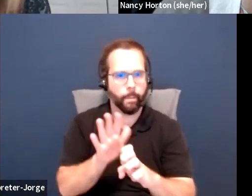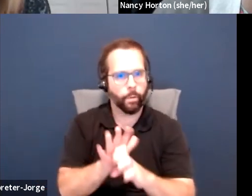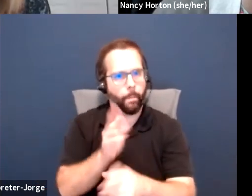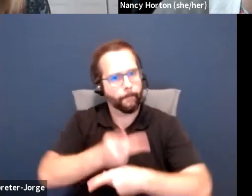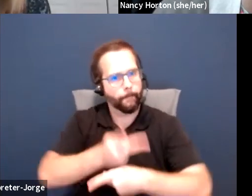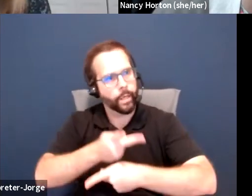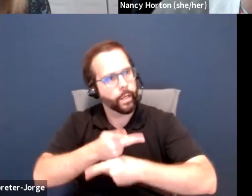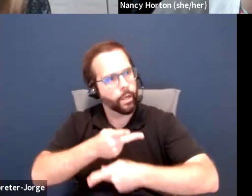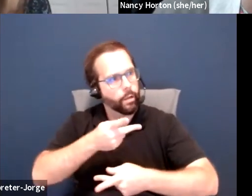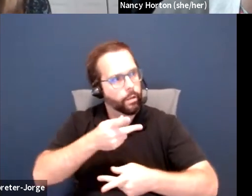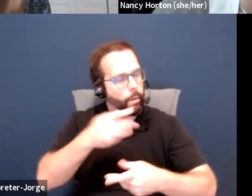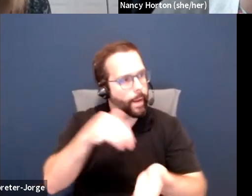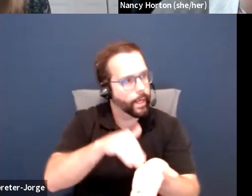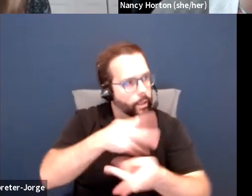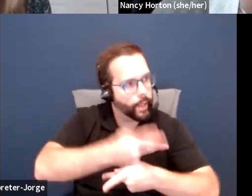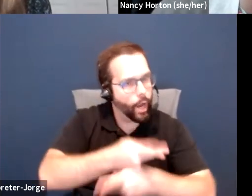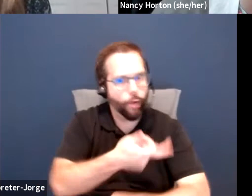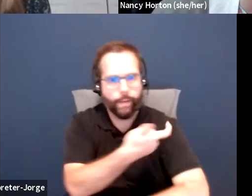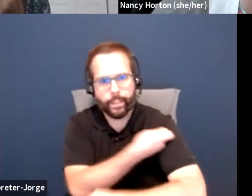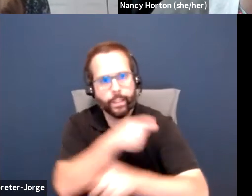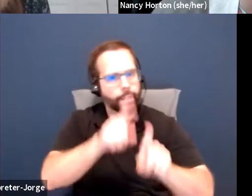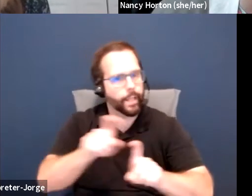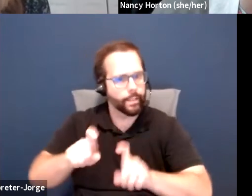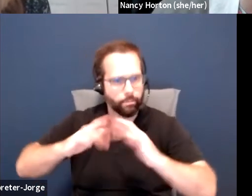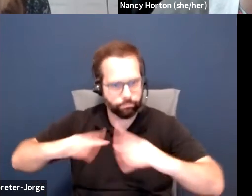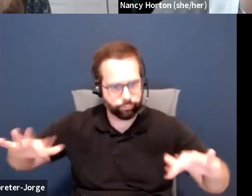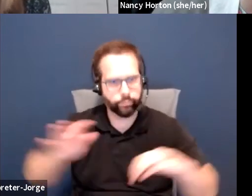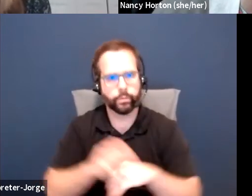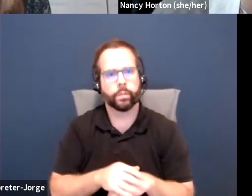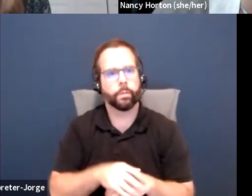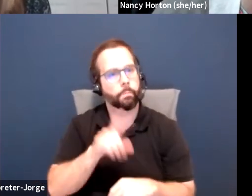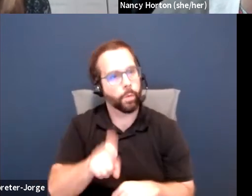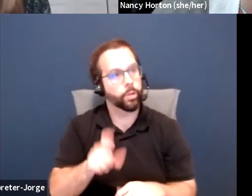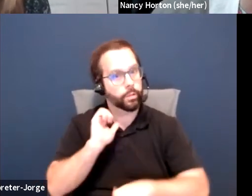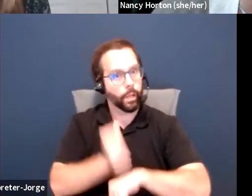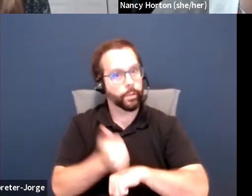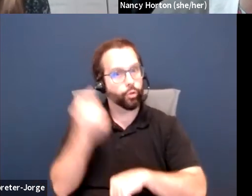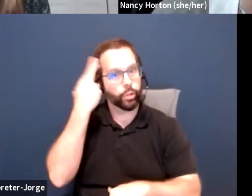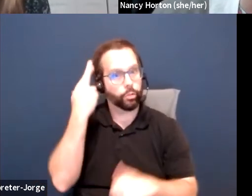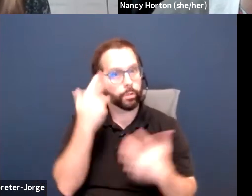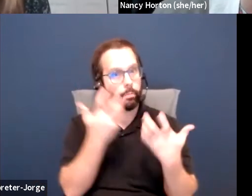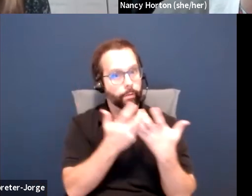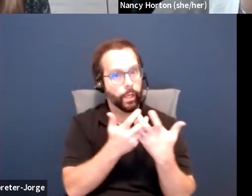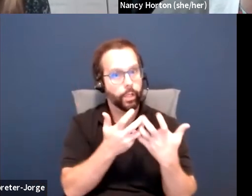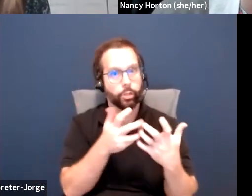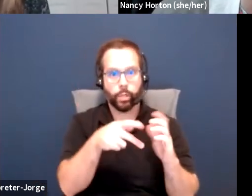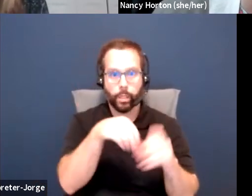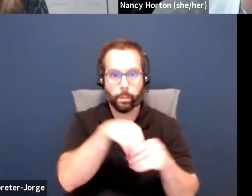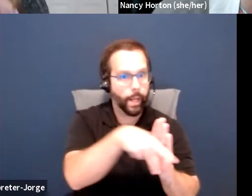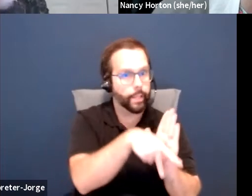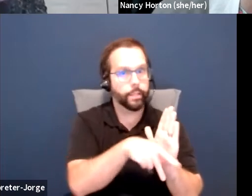individuals are eligible, such as medical care, vaccination, testing, et cetera.